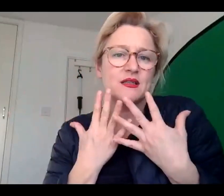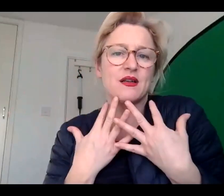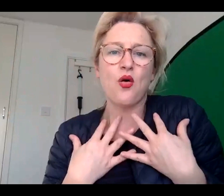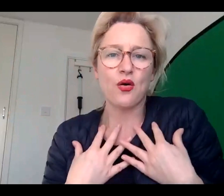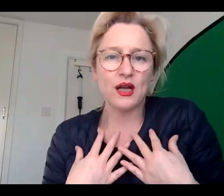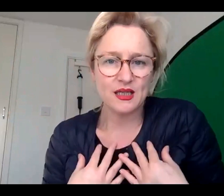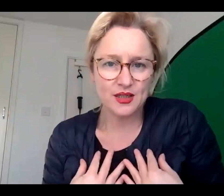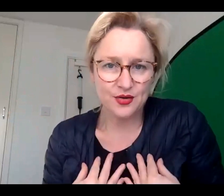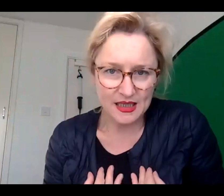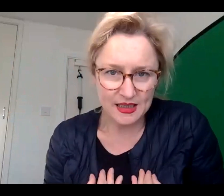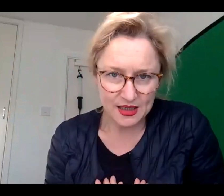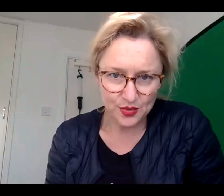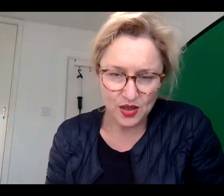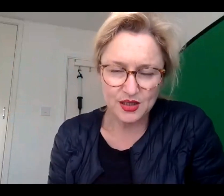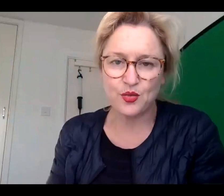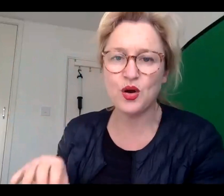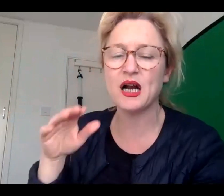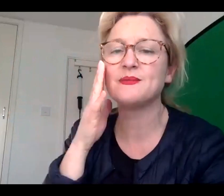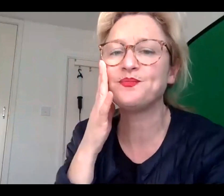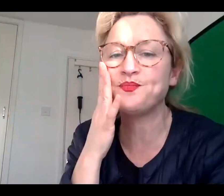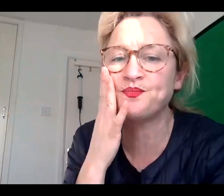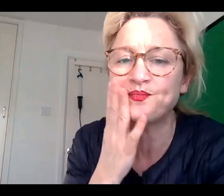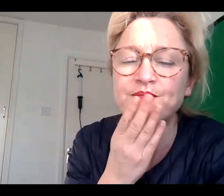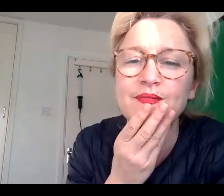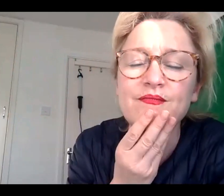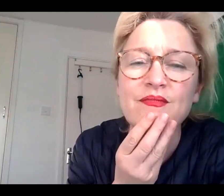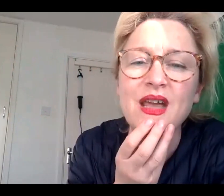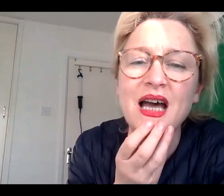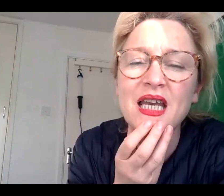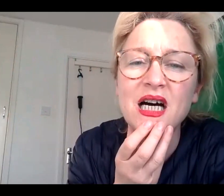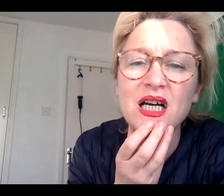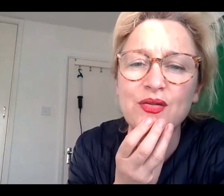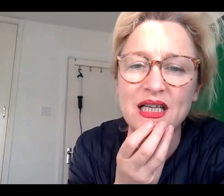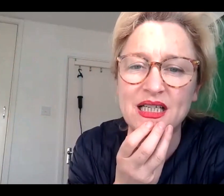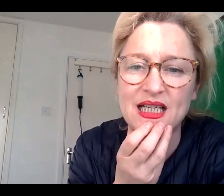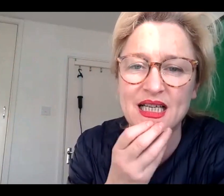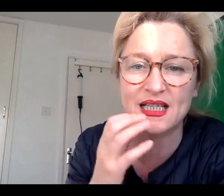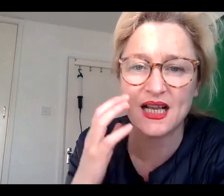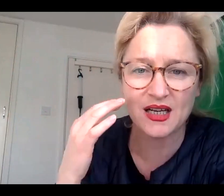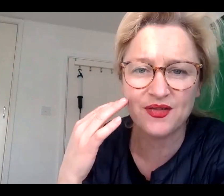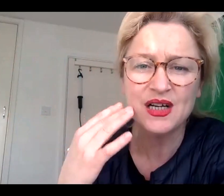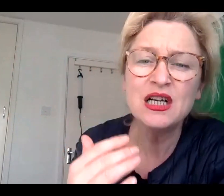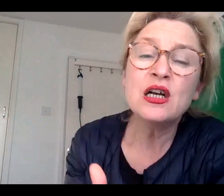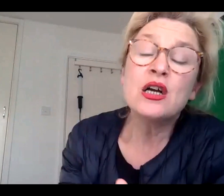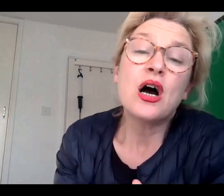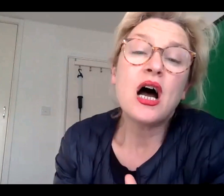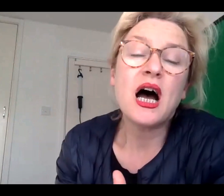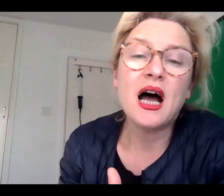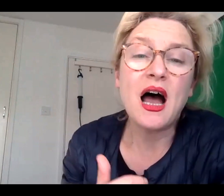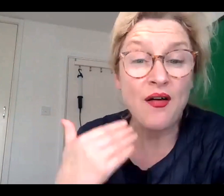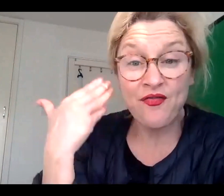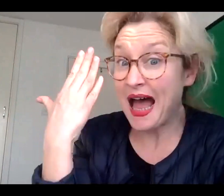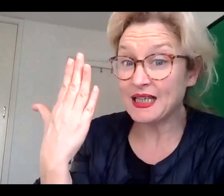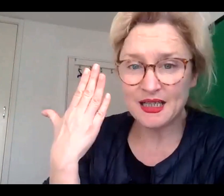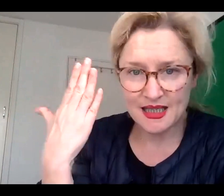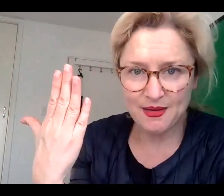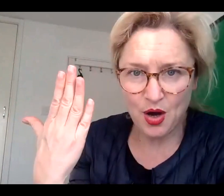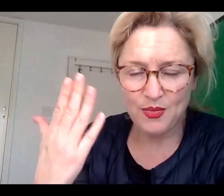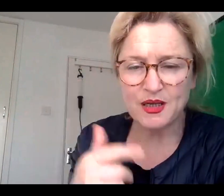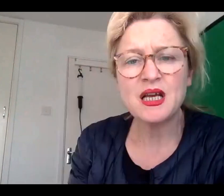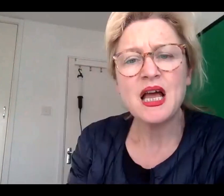glorious dresses that she wants to wear. And I read it as this kind of, a fantasy moment,